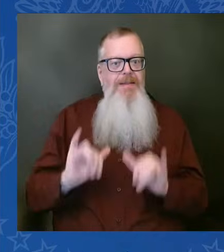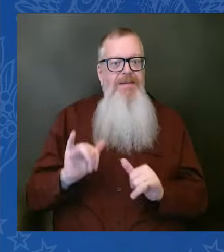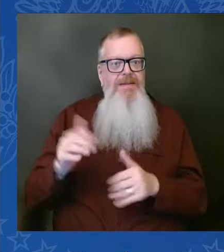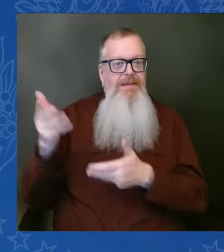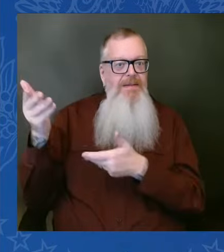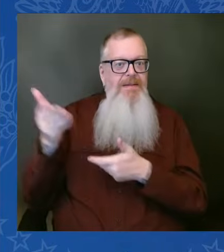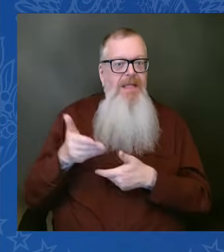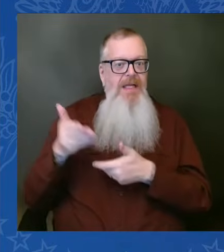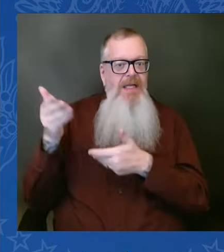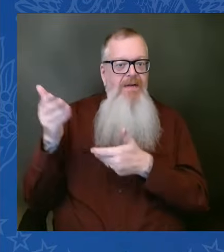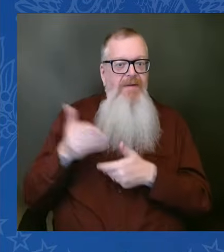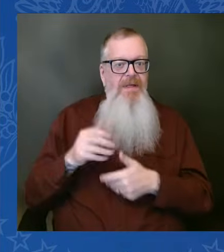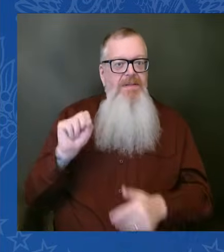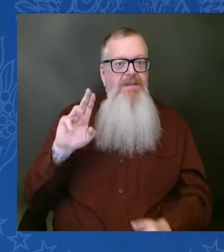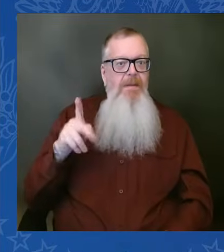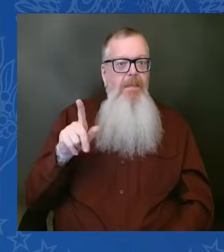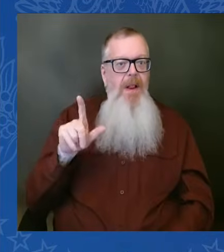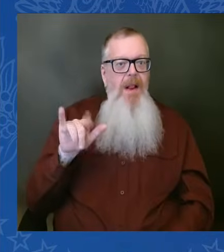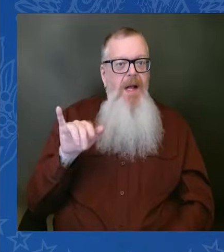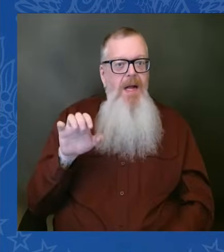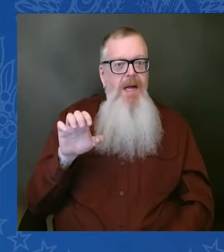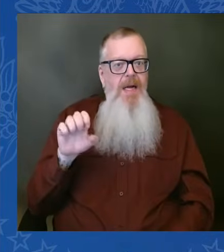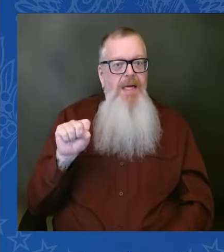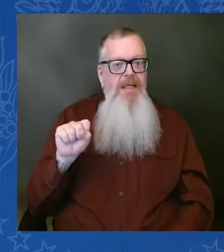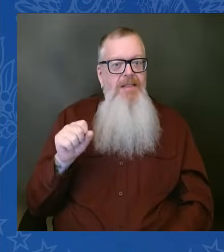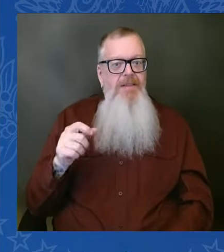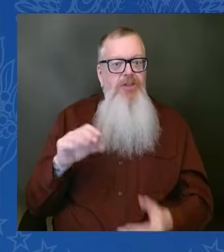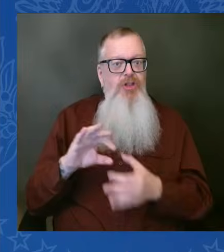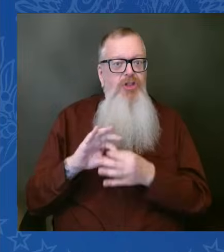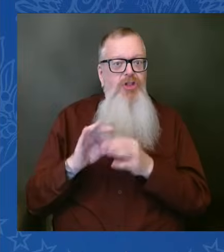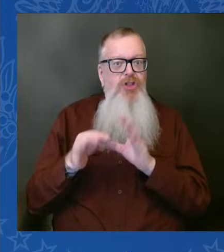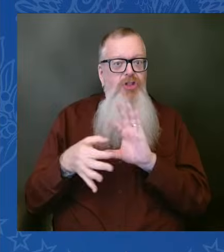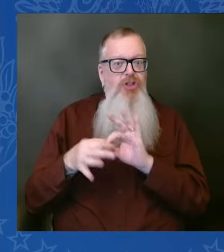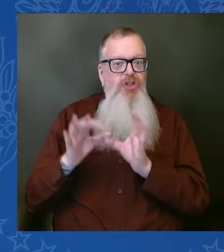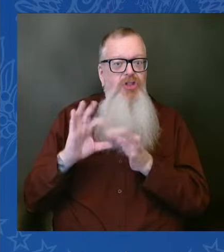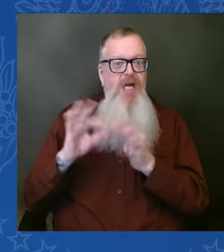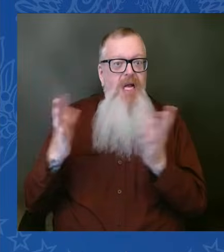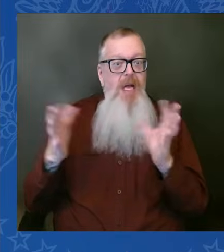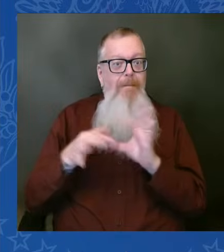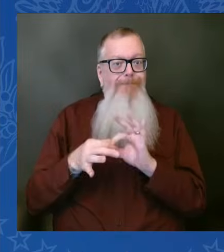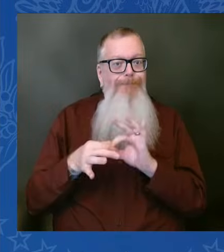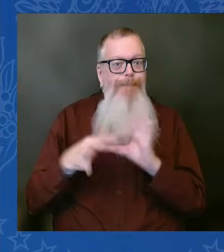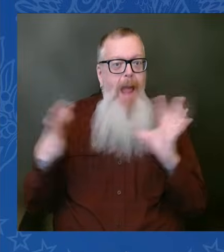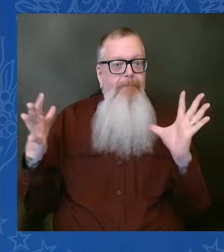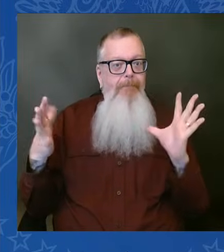than the last 40 years. No, I’m serious. You couldn’t get these chips. Prices soared.